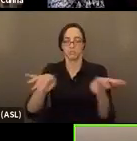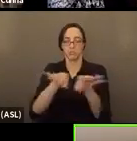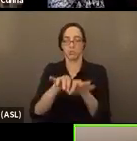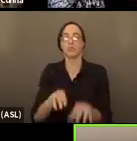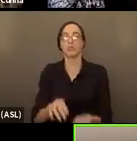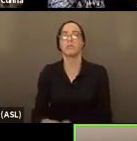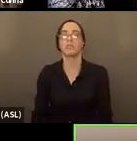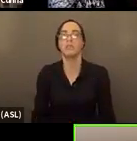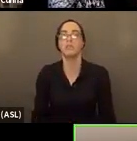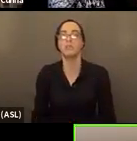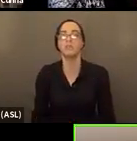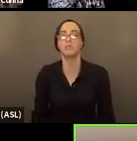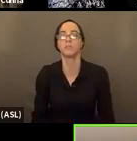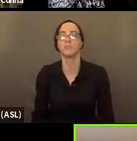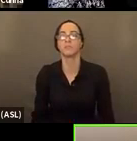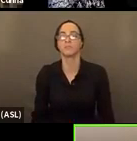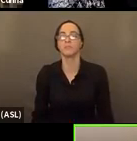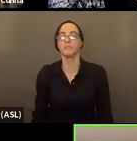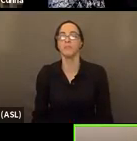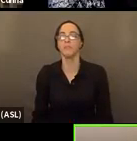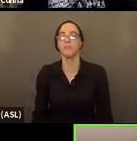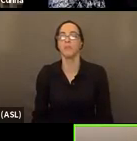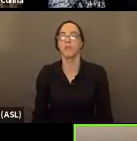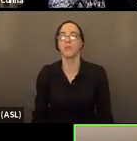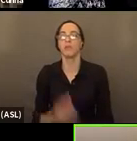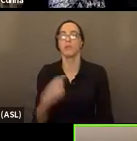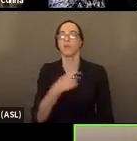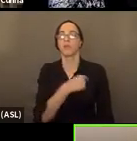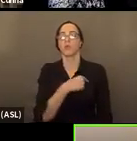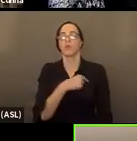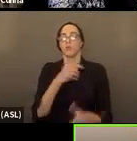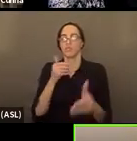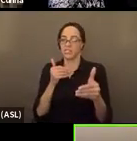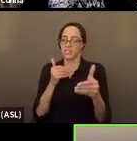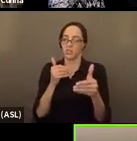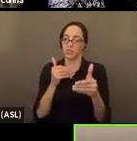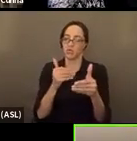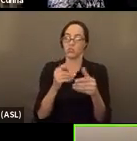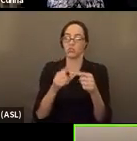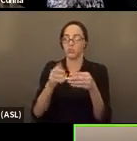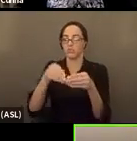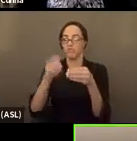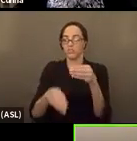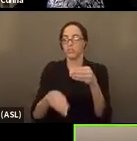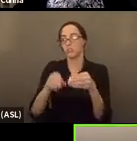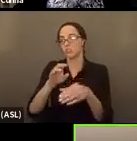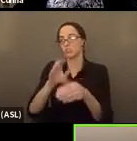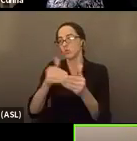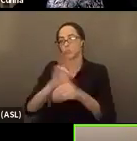o'clock hour to finishing and i just really want to give all of you um an opportunity to kind of